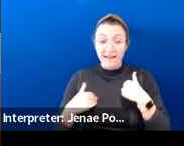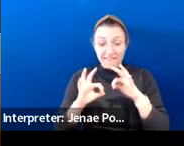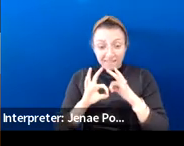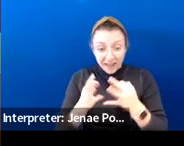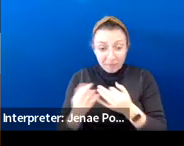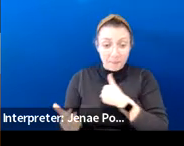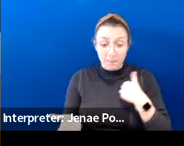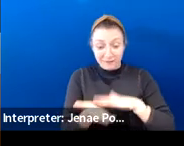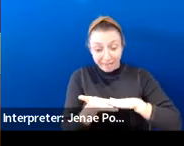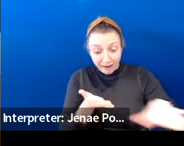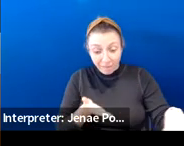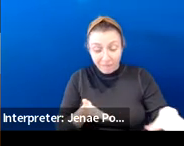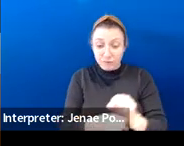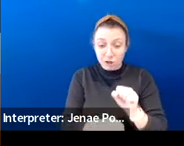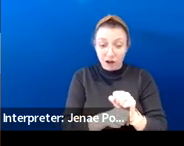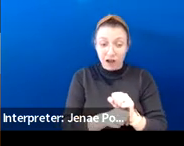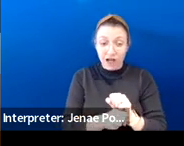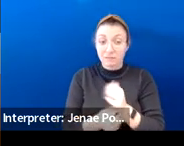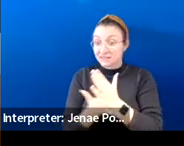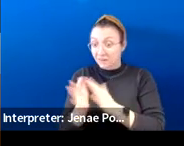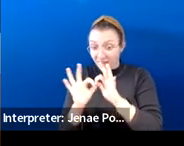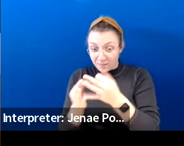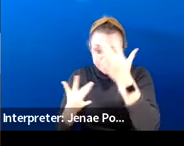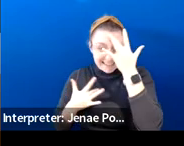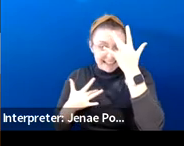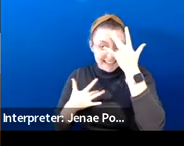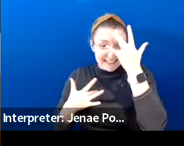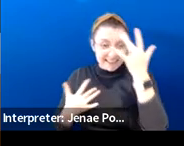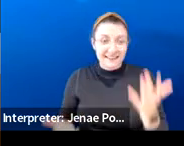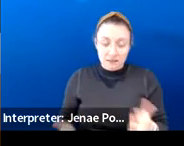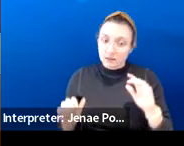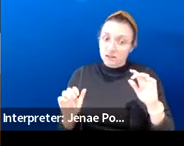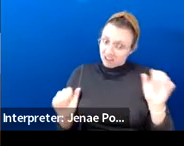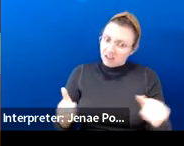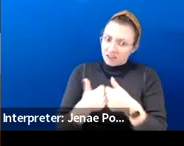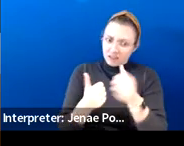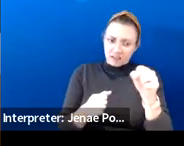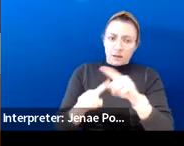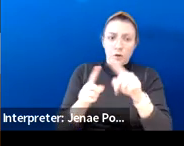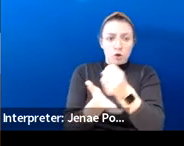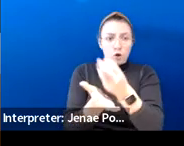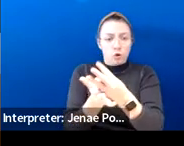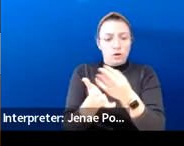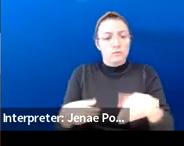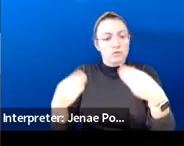They've had family members who've gotten sick. Despite those challenges, social workers are providing support in hospitals,